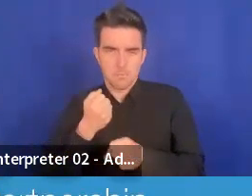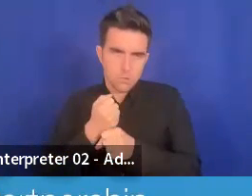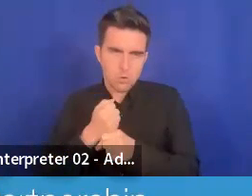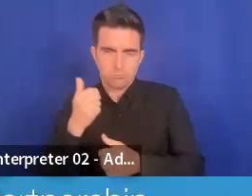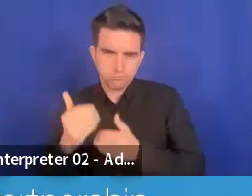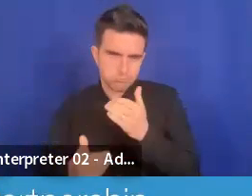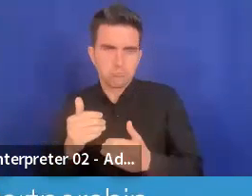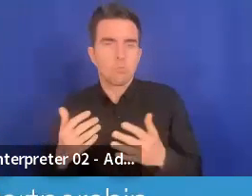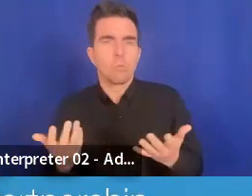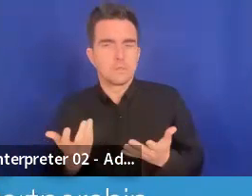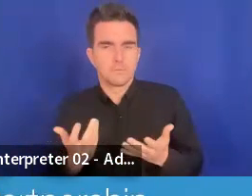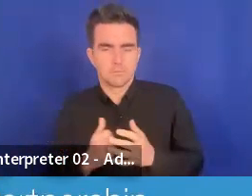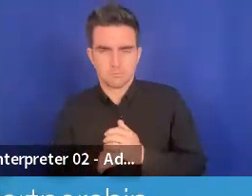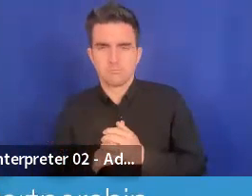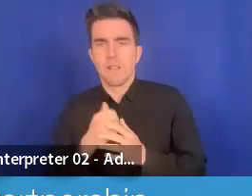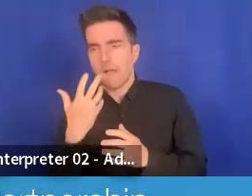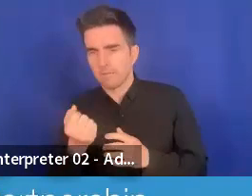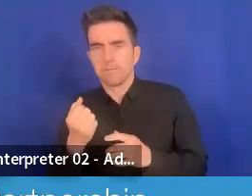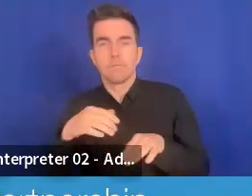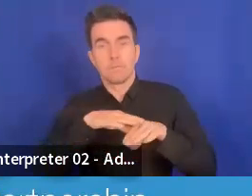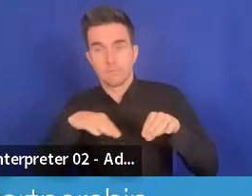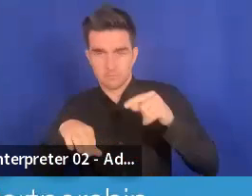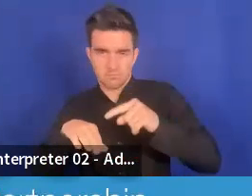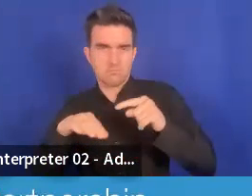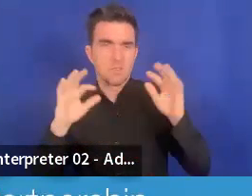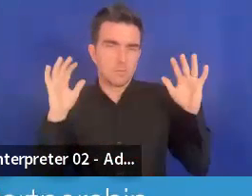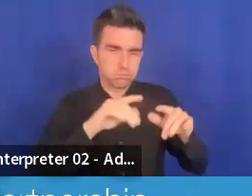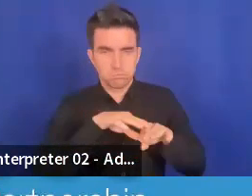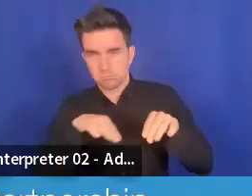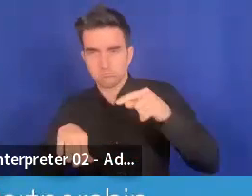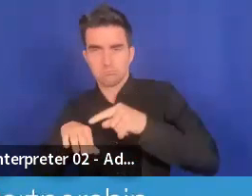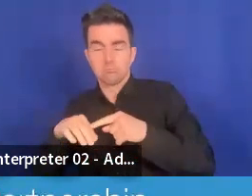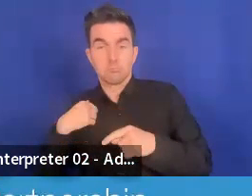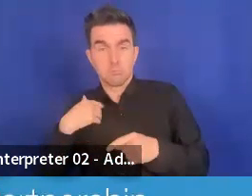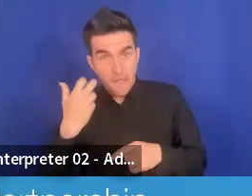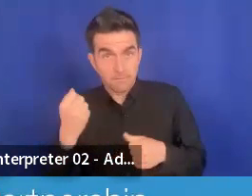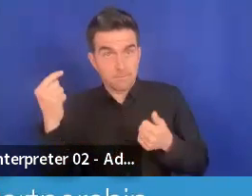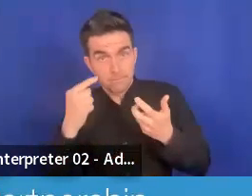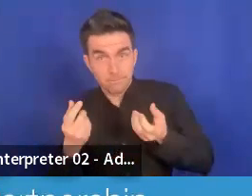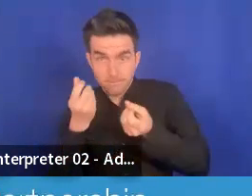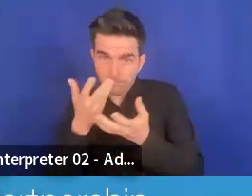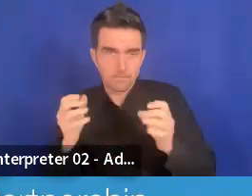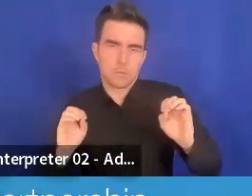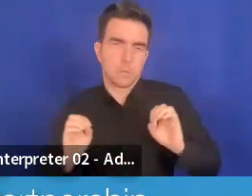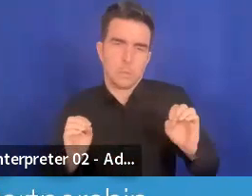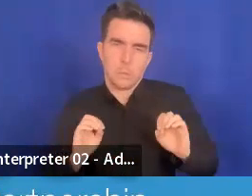right now to share, but that we will share through the listserve with everybody in the